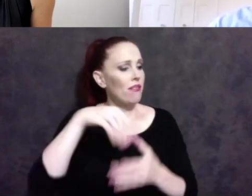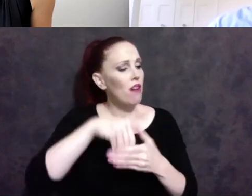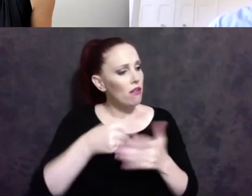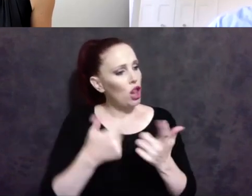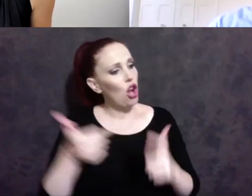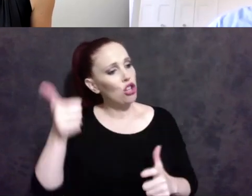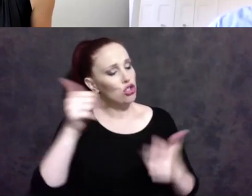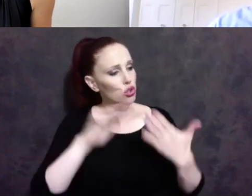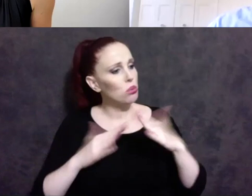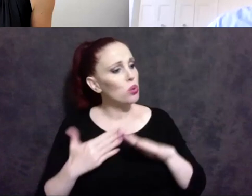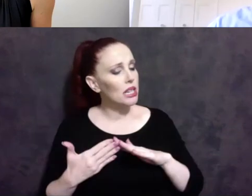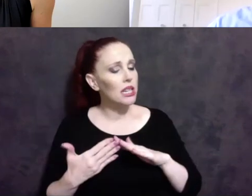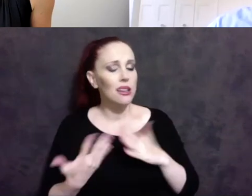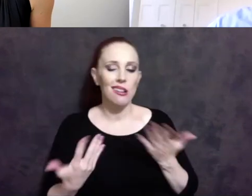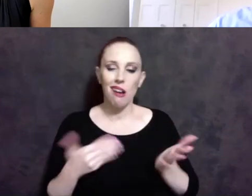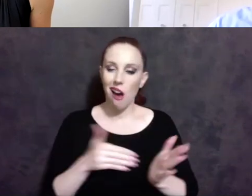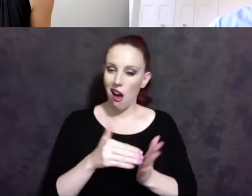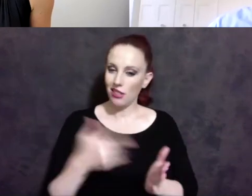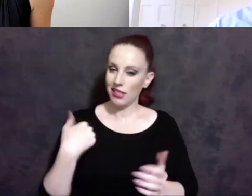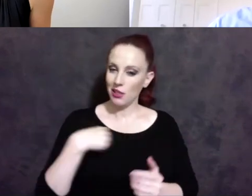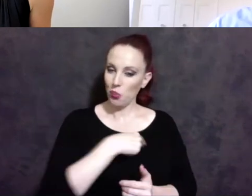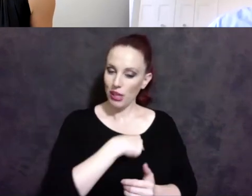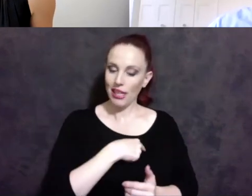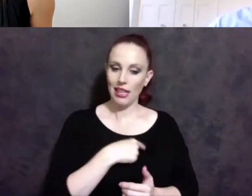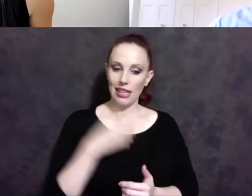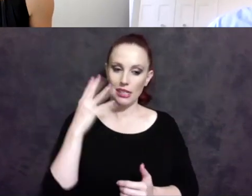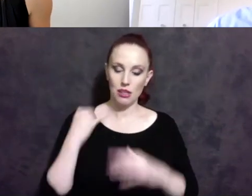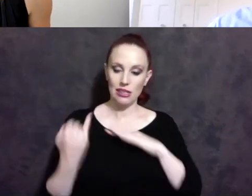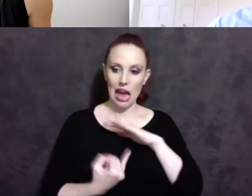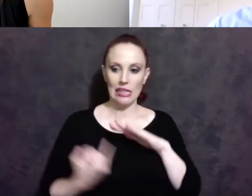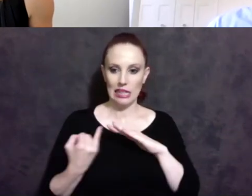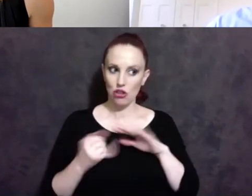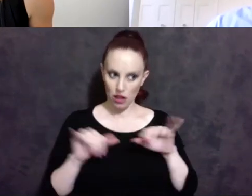You know, often when we experience the isolation that we are experiencing now, and you know,